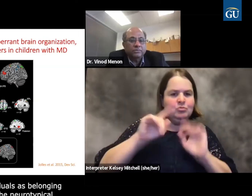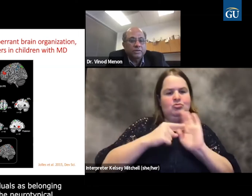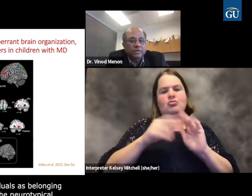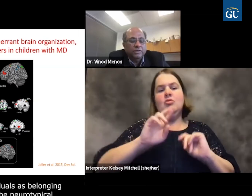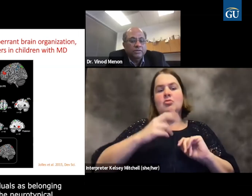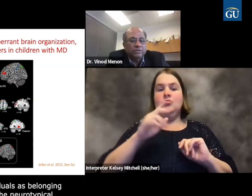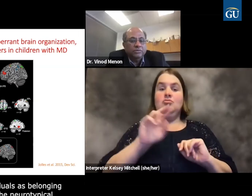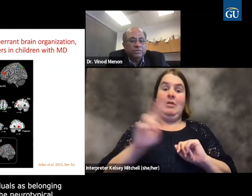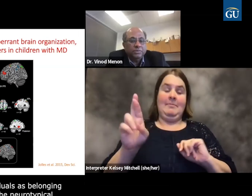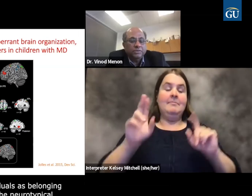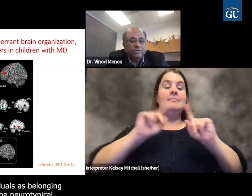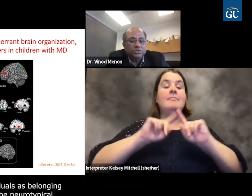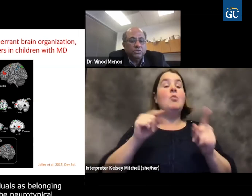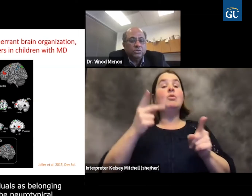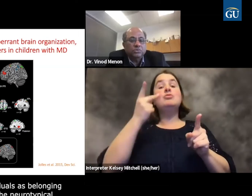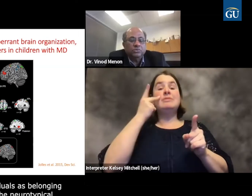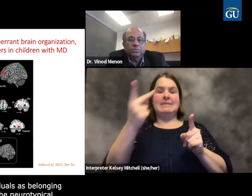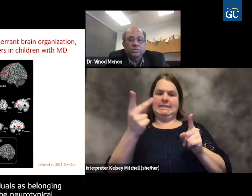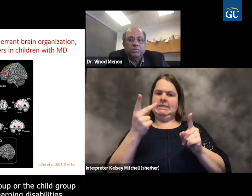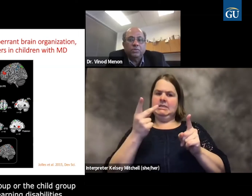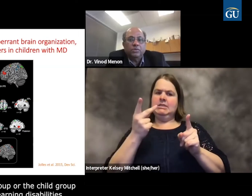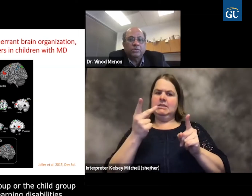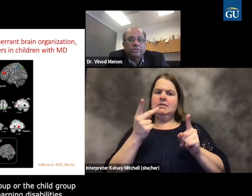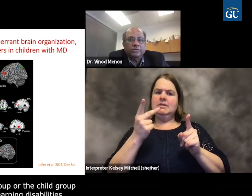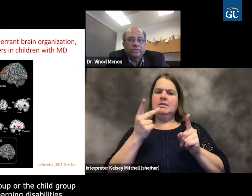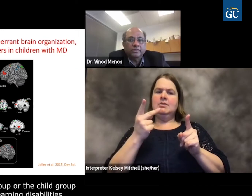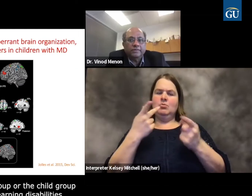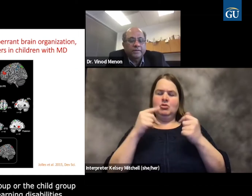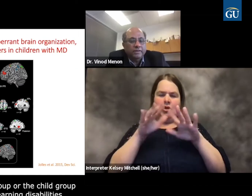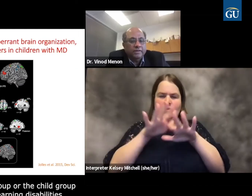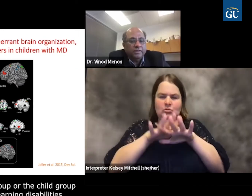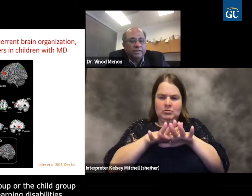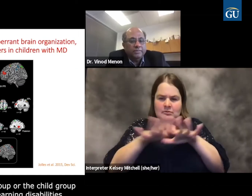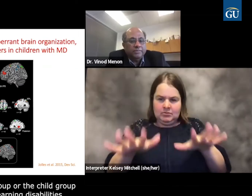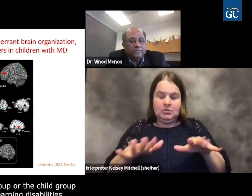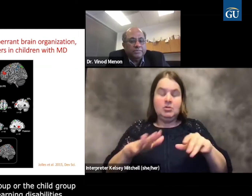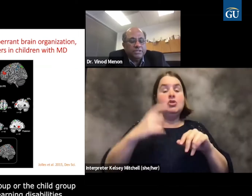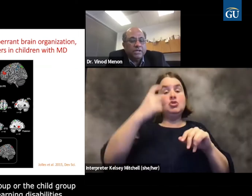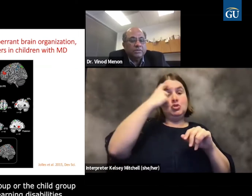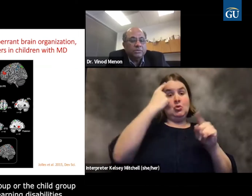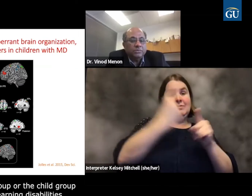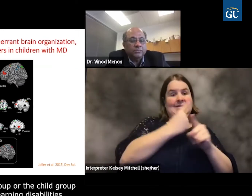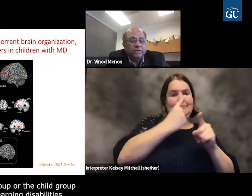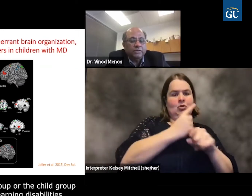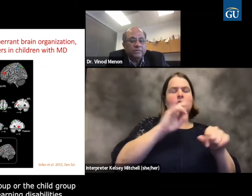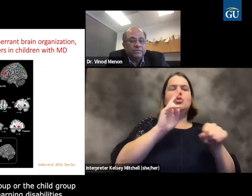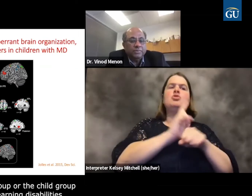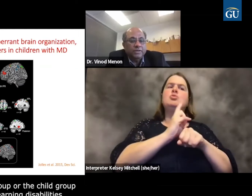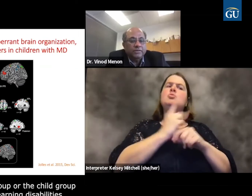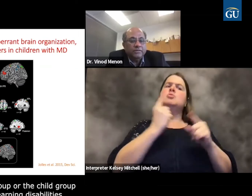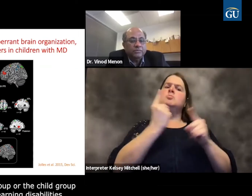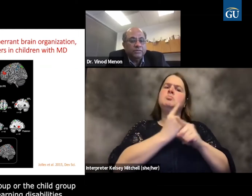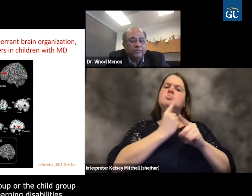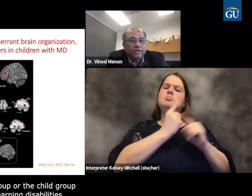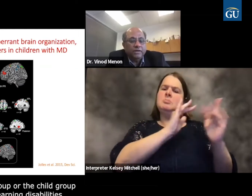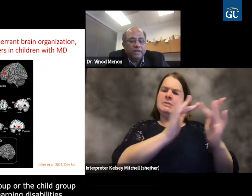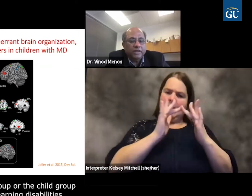belonging to the neurotypical control group or the